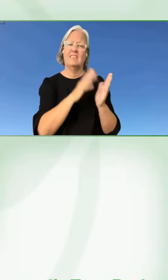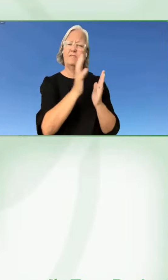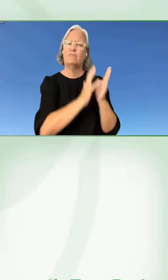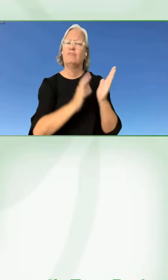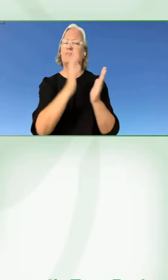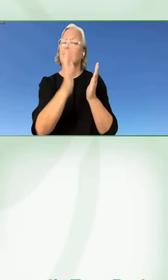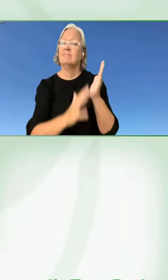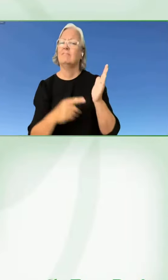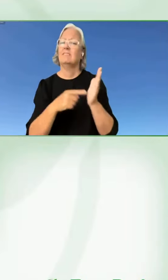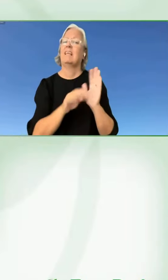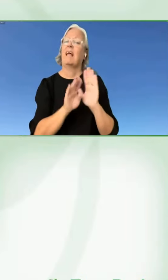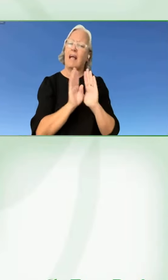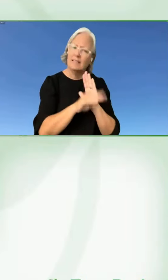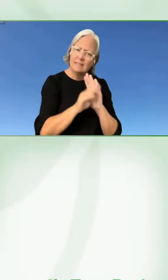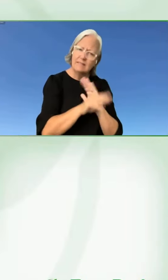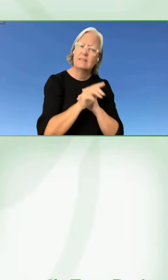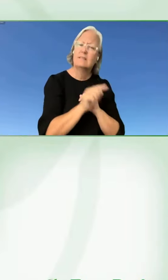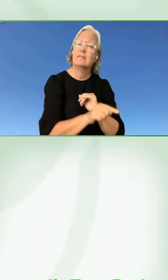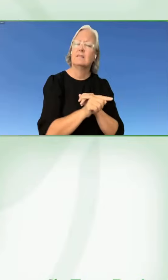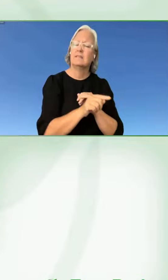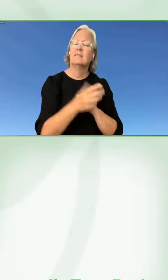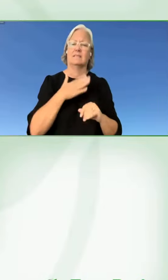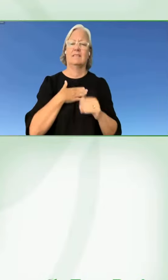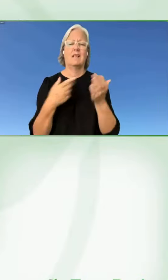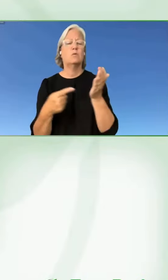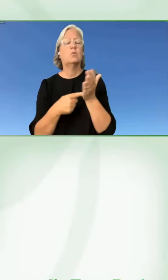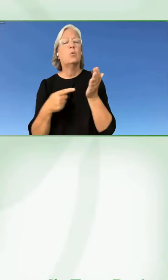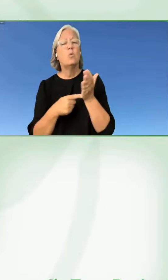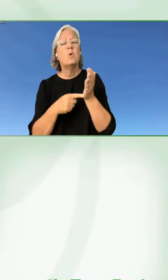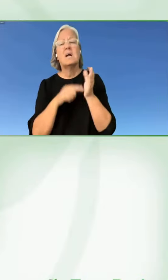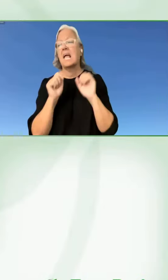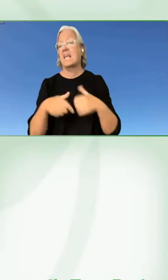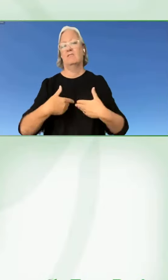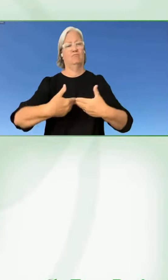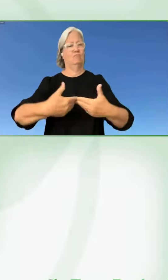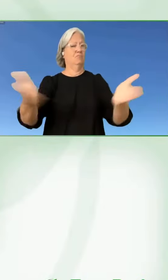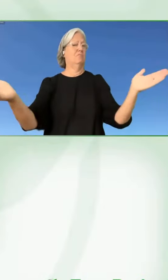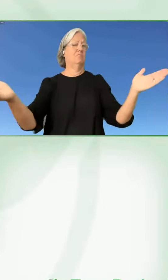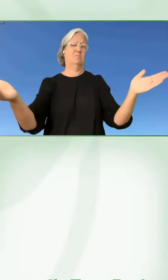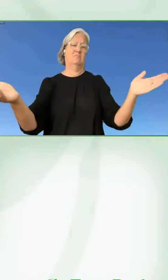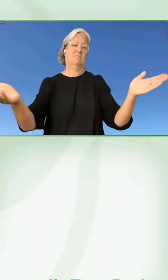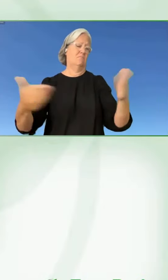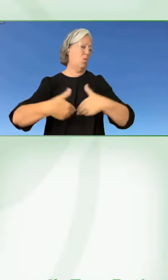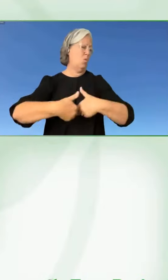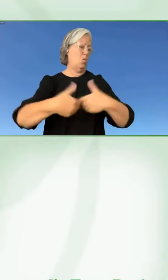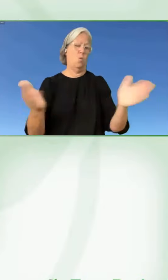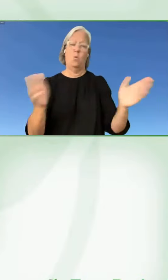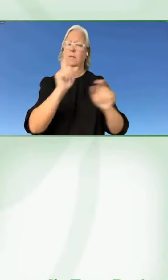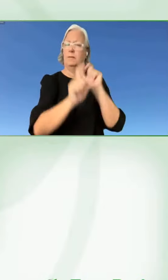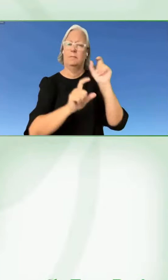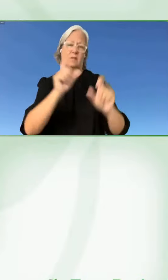Before we to dive into our panel discussion, are there any questions from the audience to one of our presenters?